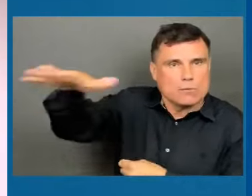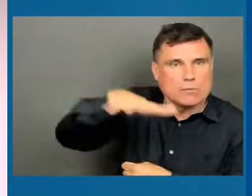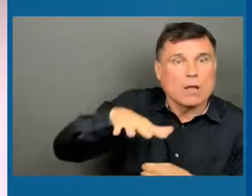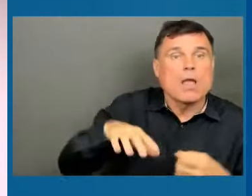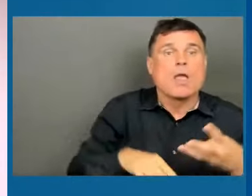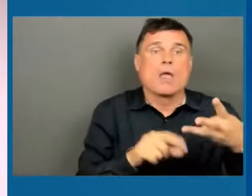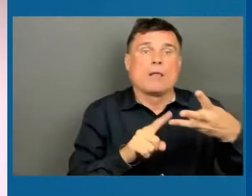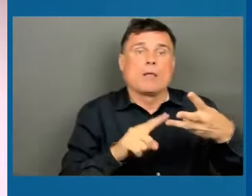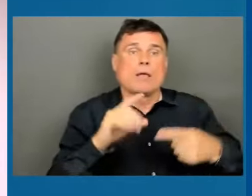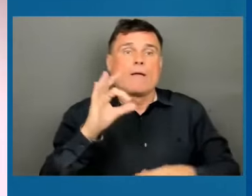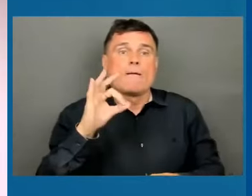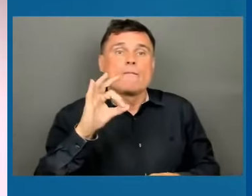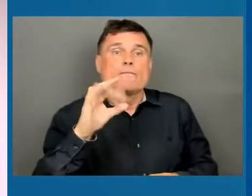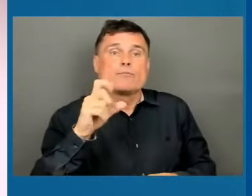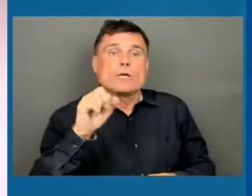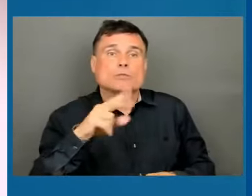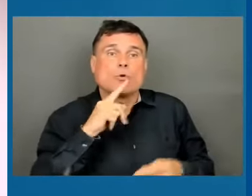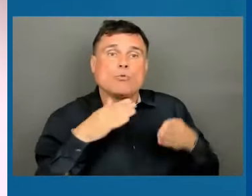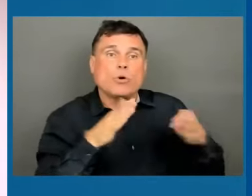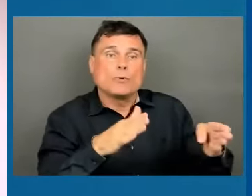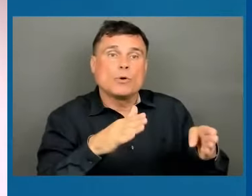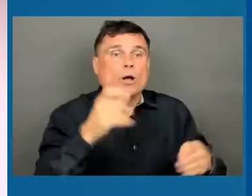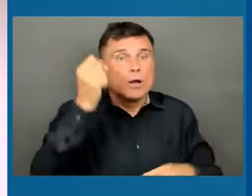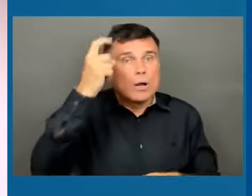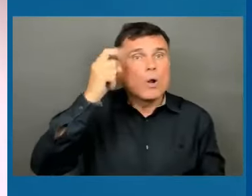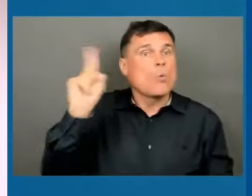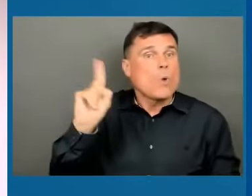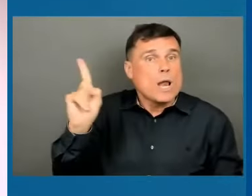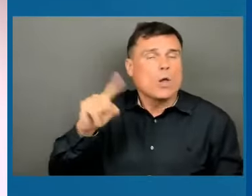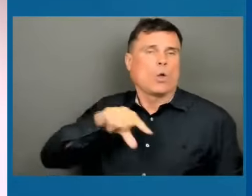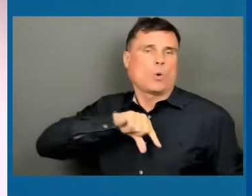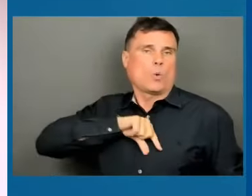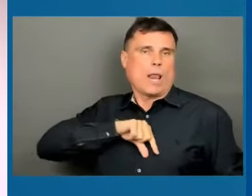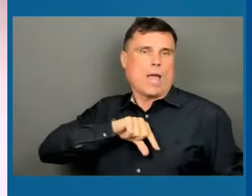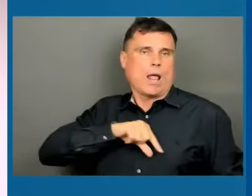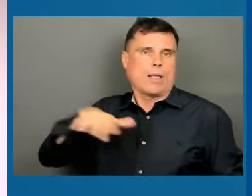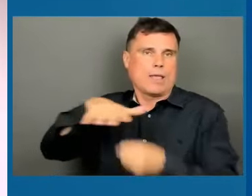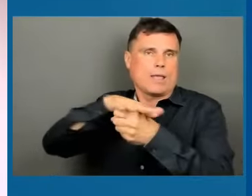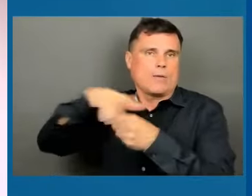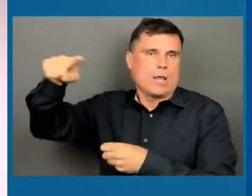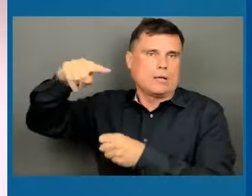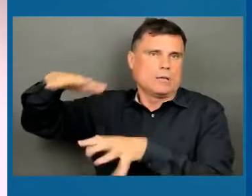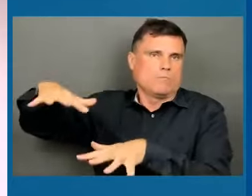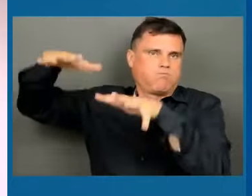those areas could see a